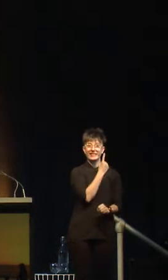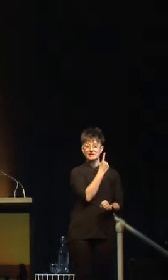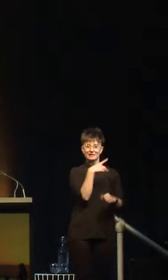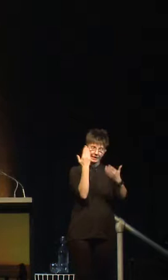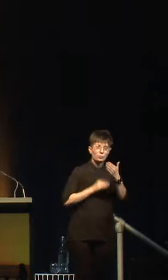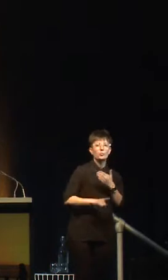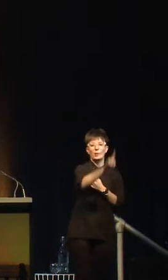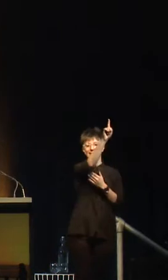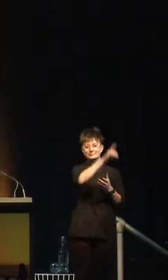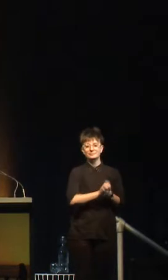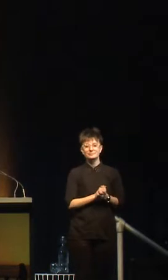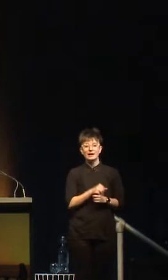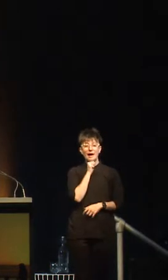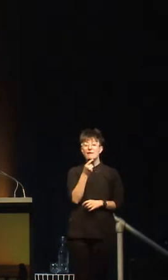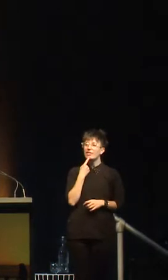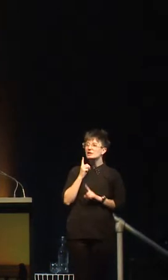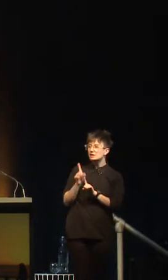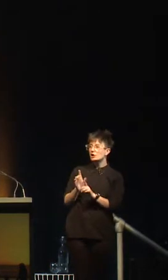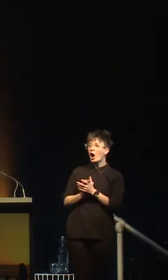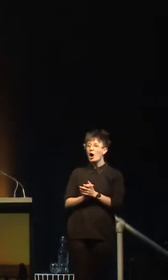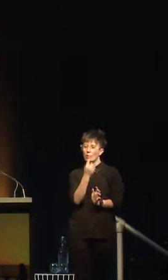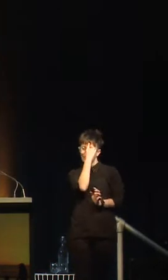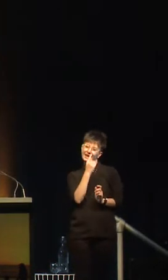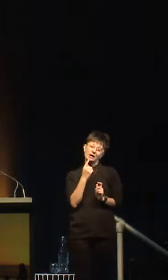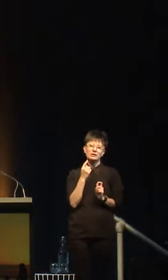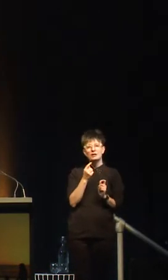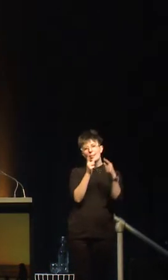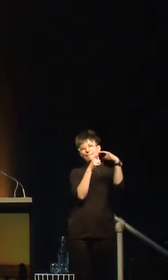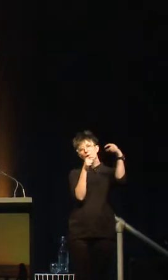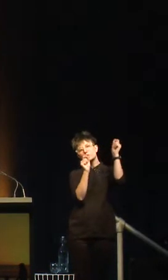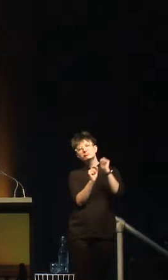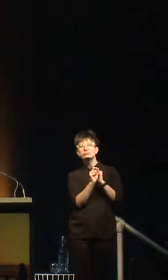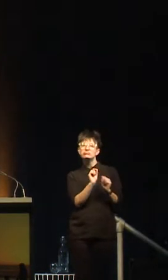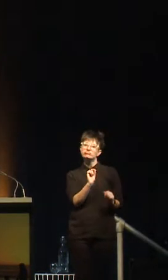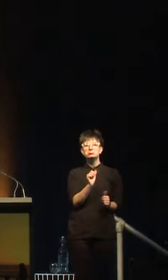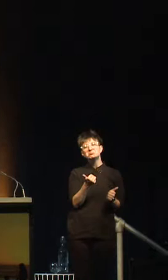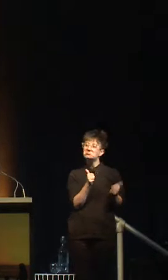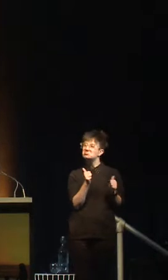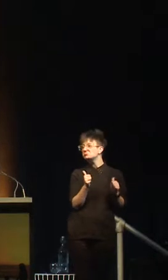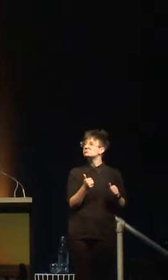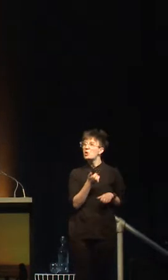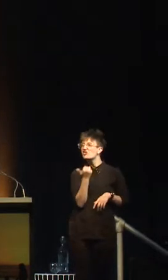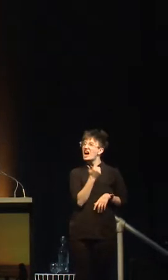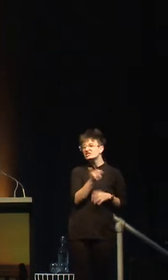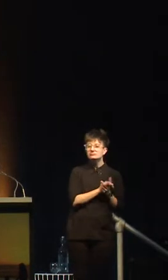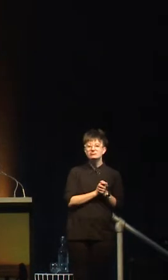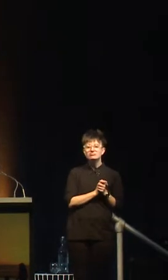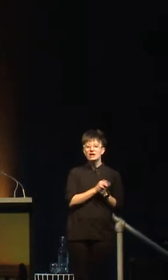well we think that the moon would be kind of good, but we don't have the technology,